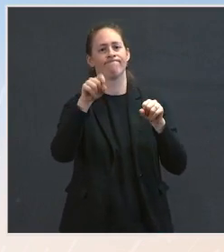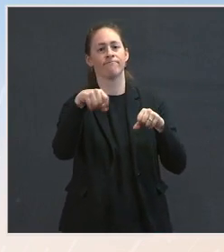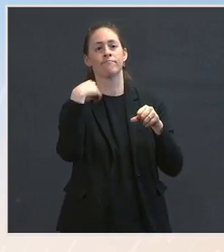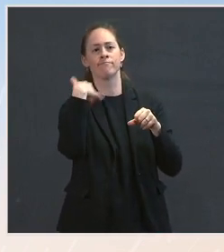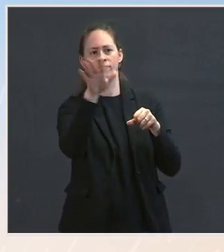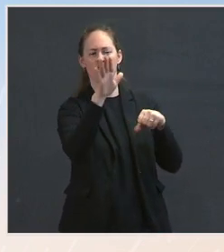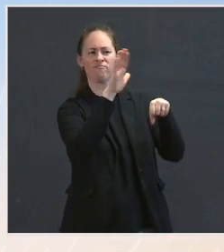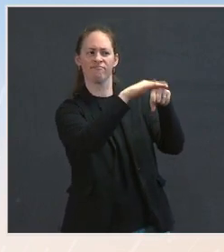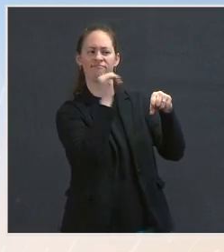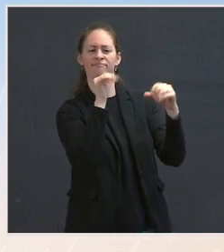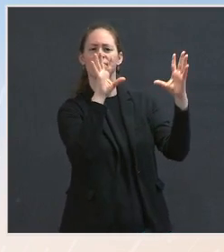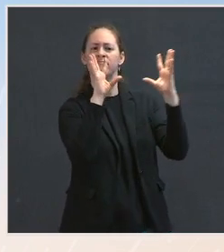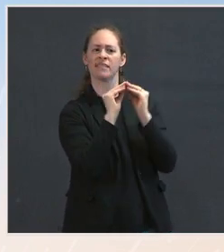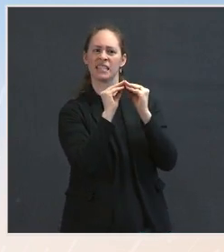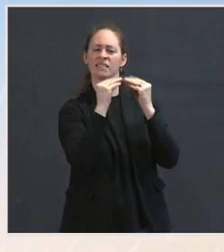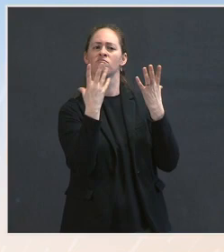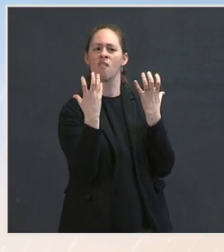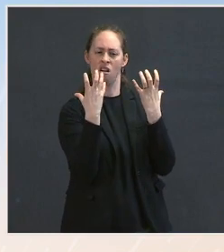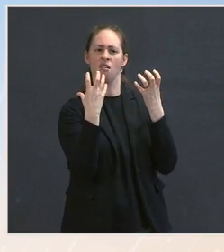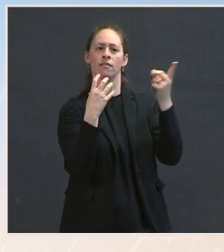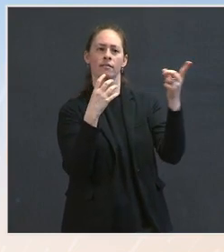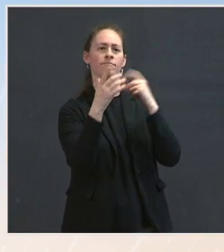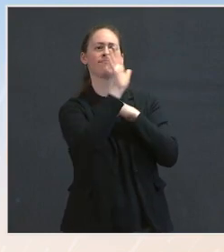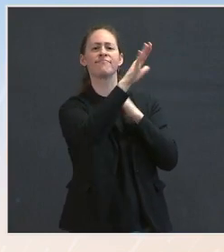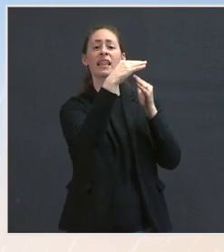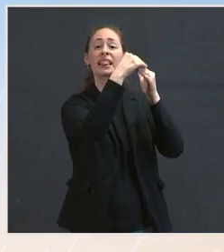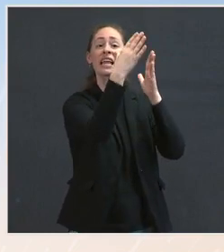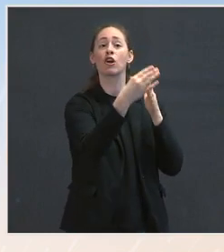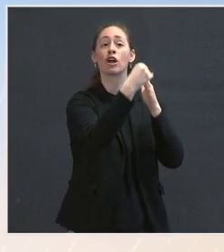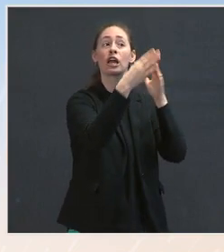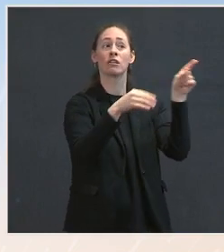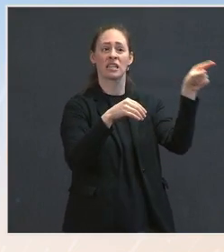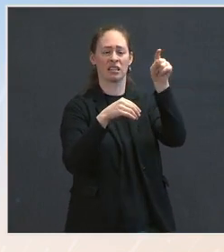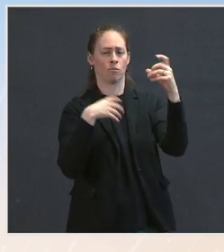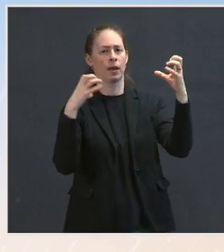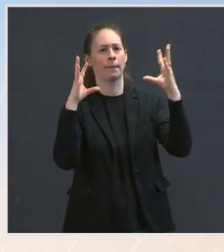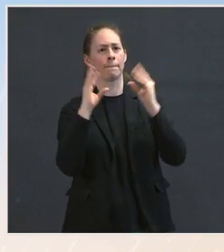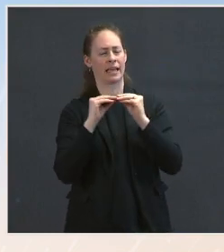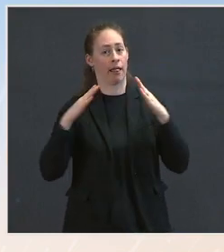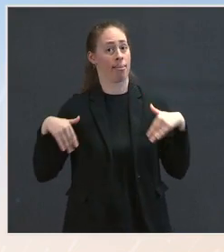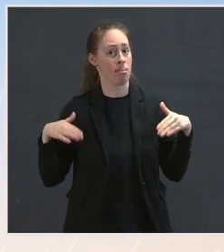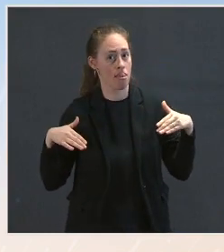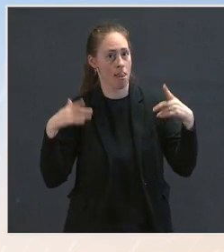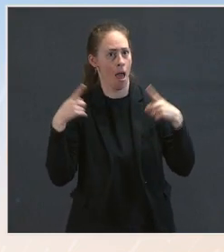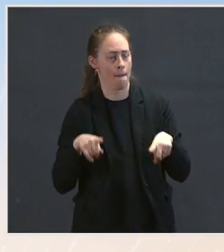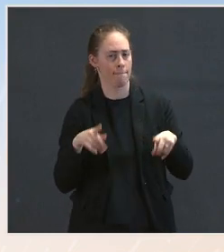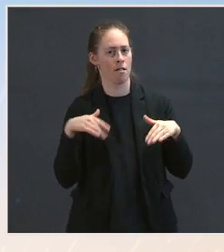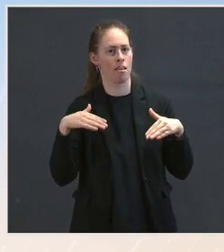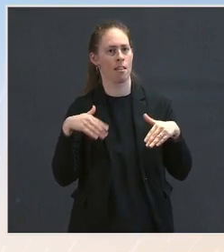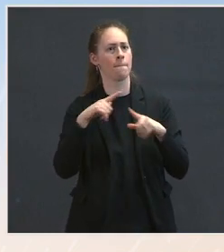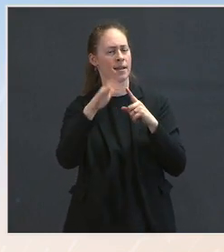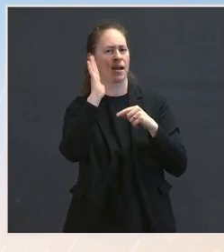at this point in time. But I'm sure that engagement with China and the bar and the --